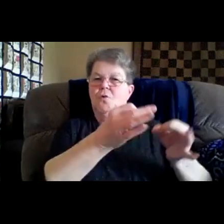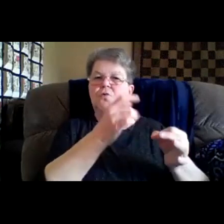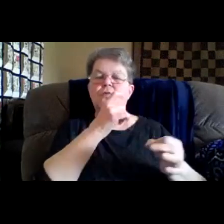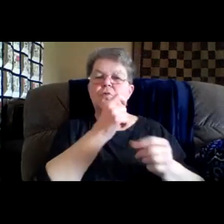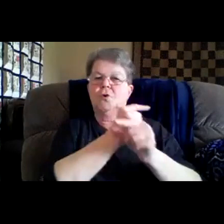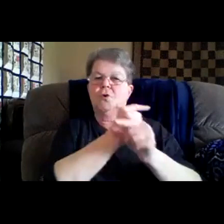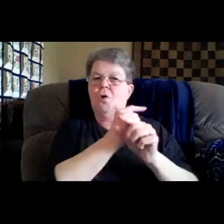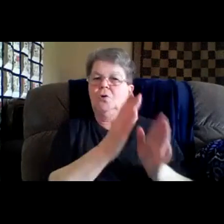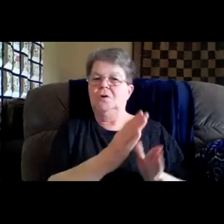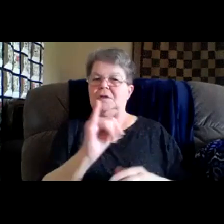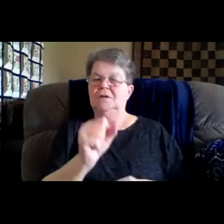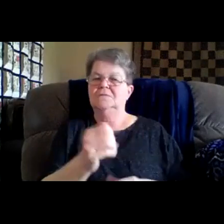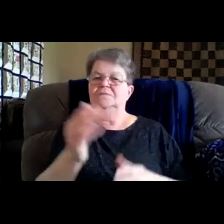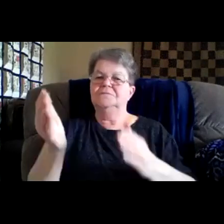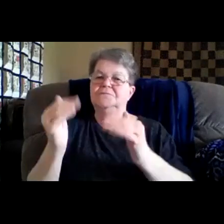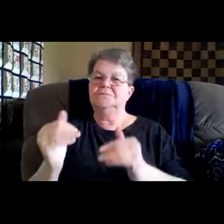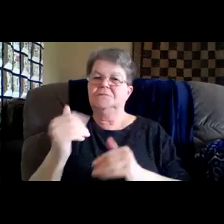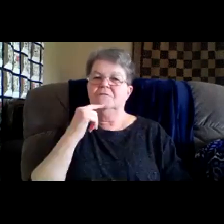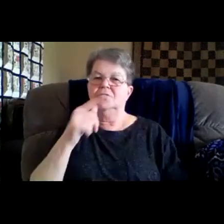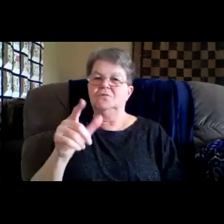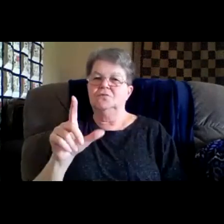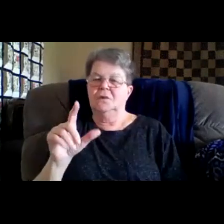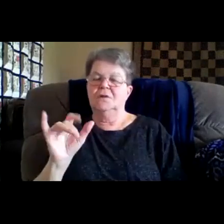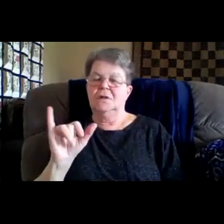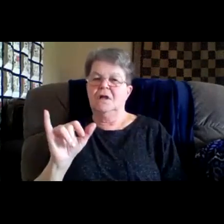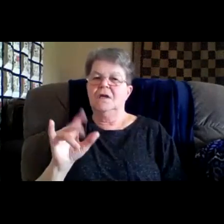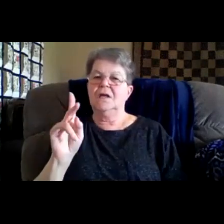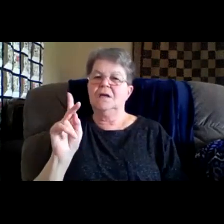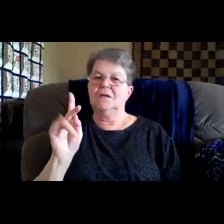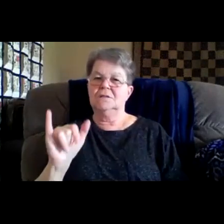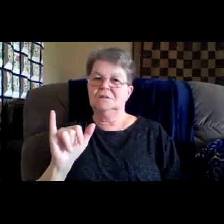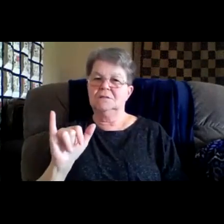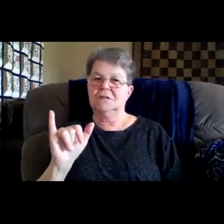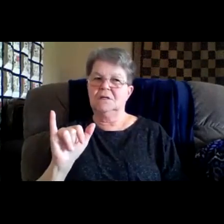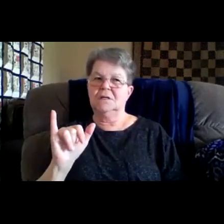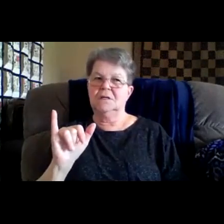[Tina] So this next one's for you too, Laura. Did Kentucky look to a particular state